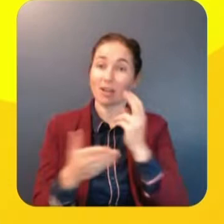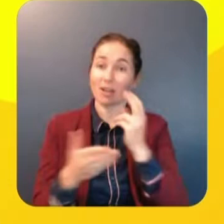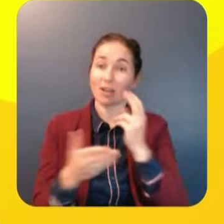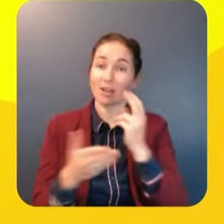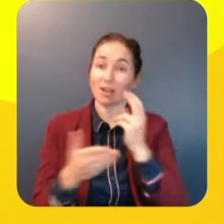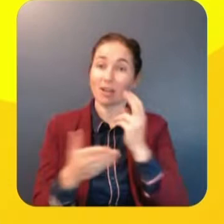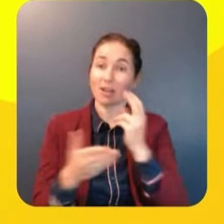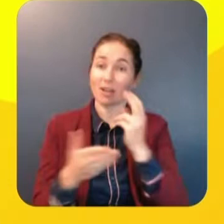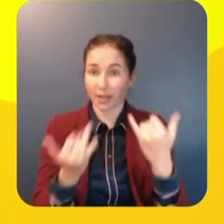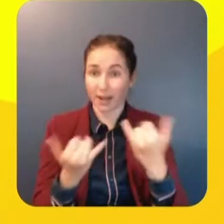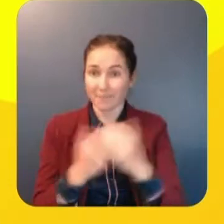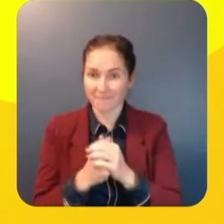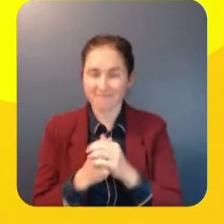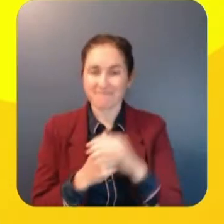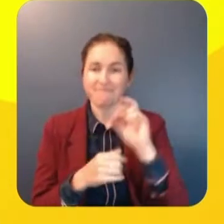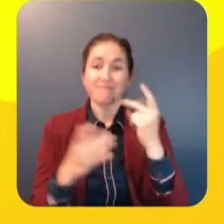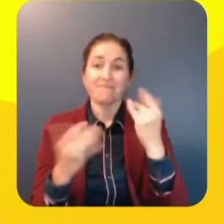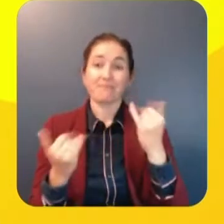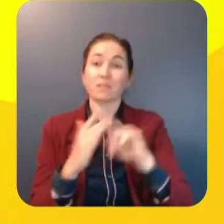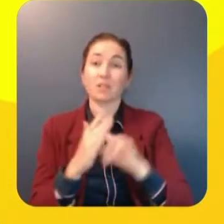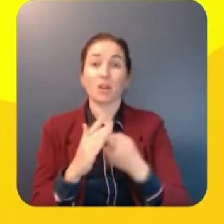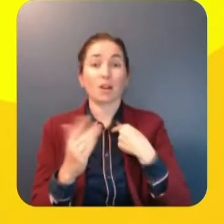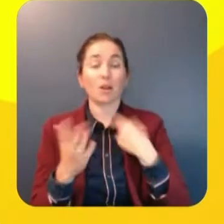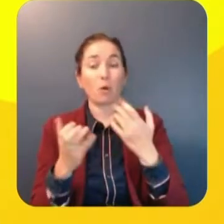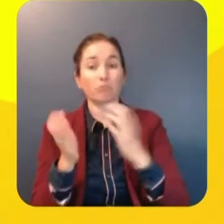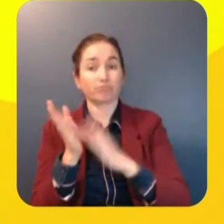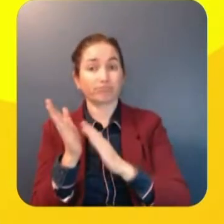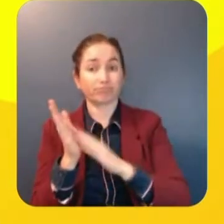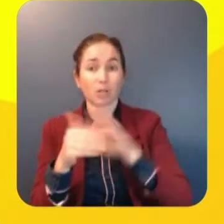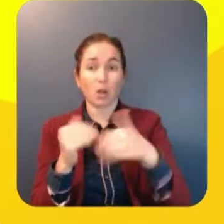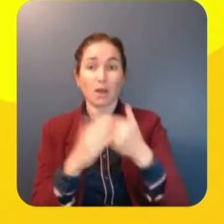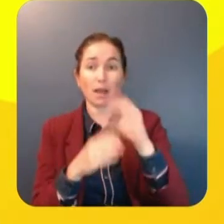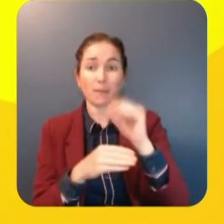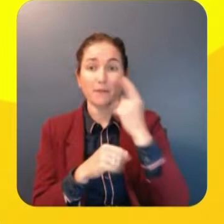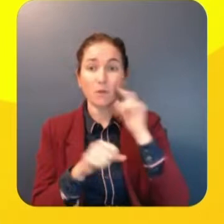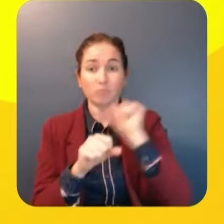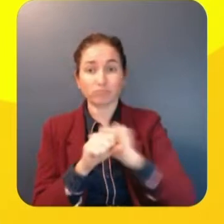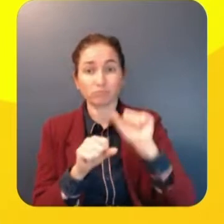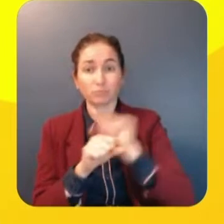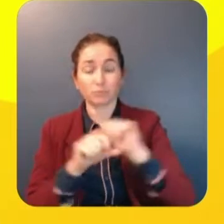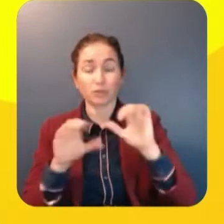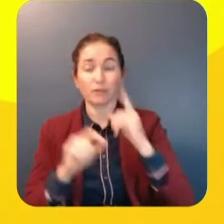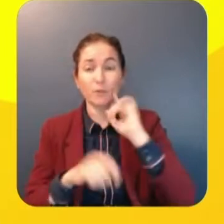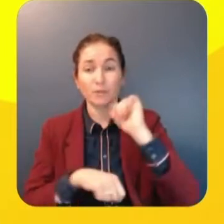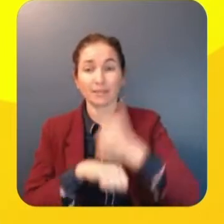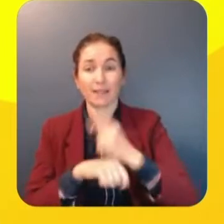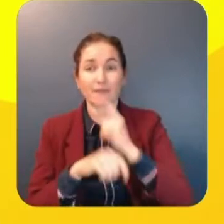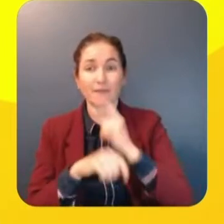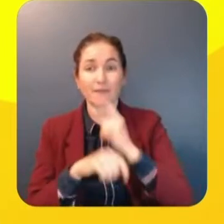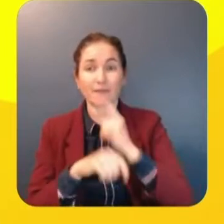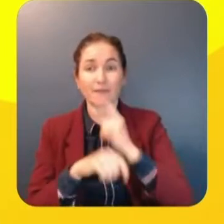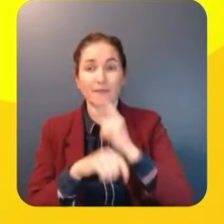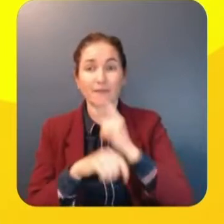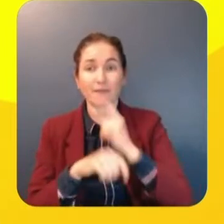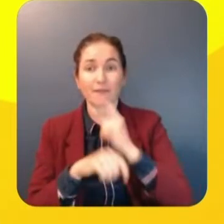So to start, I would like to commend the companies for the work that you've been doing to set some very ambitious and publicly stated diversity,